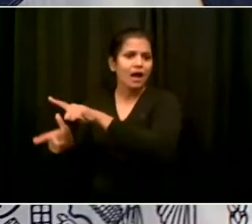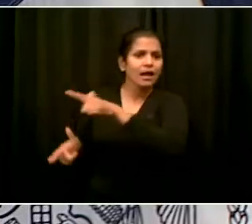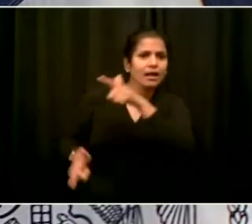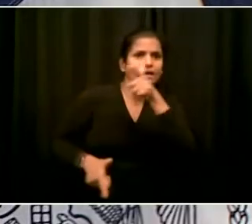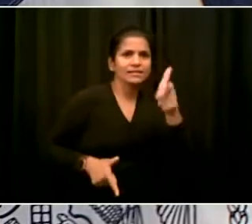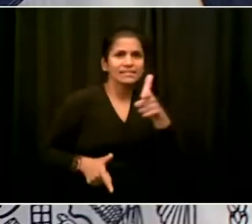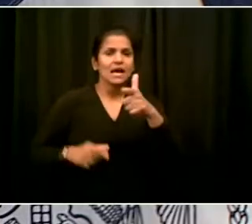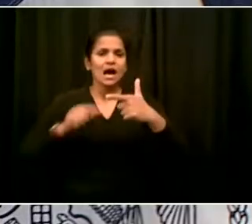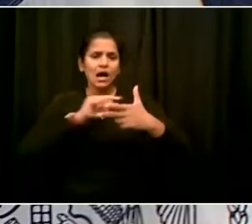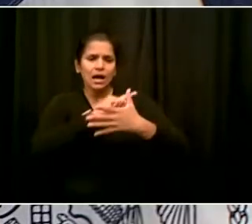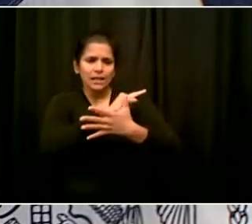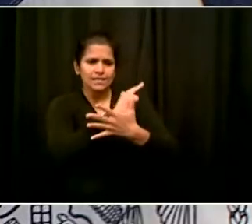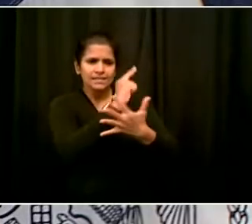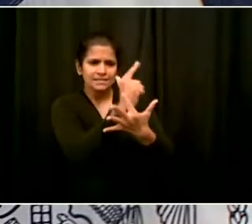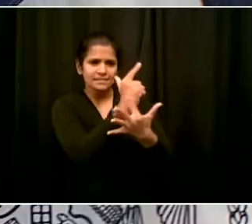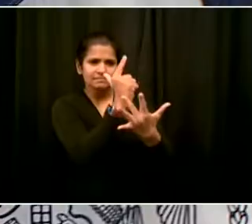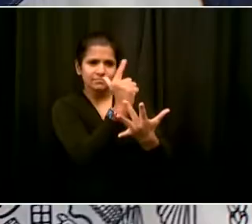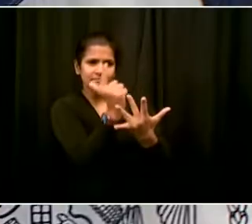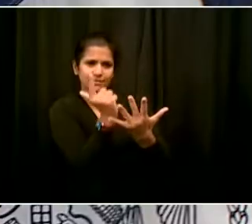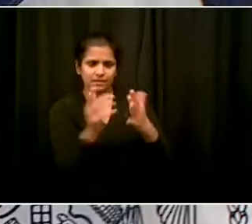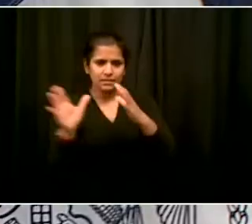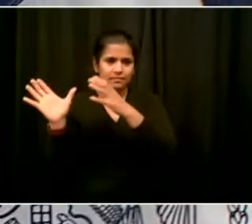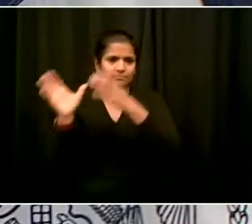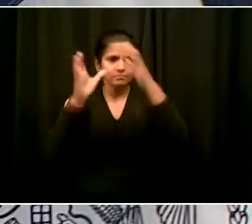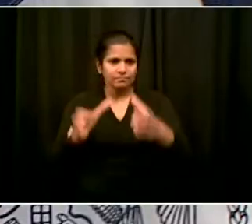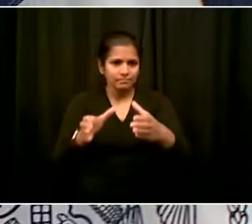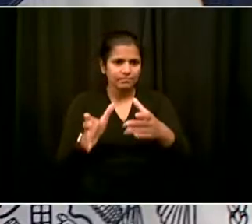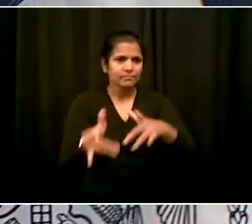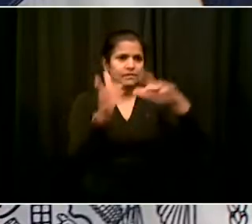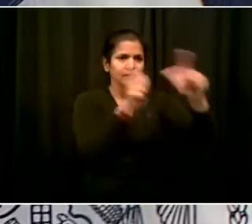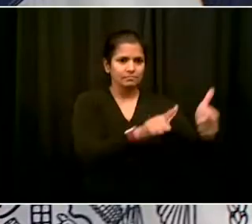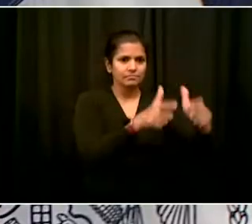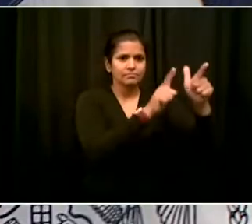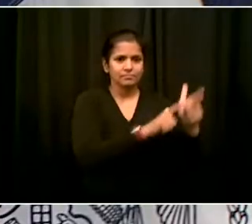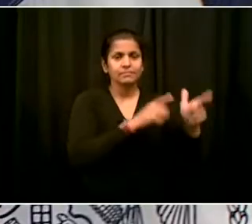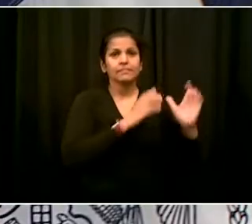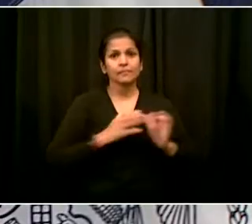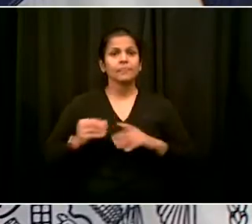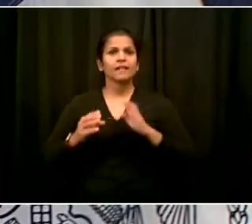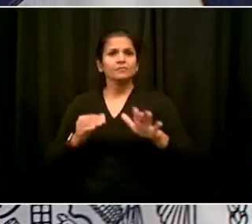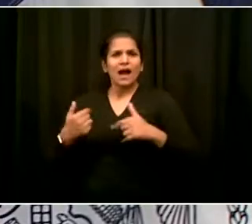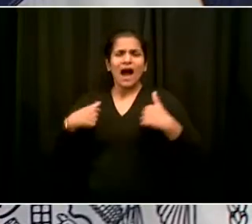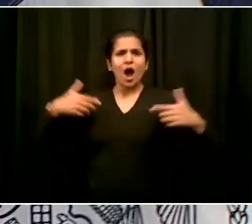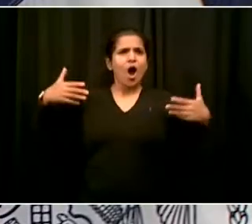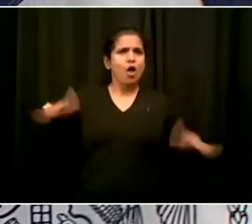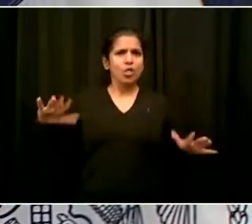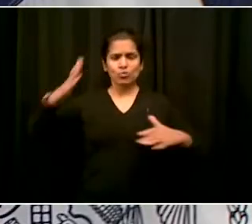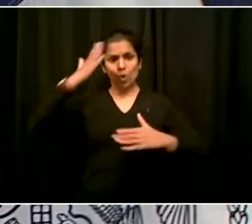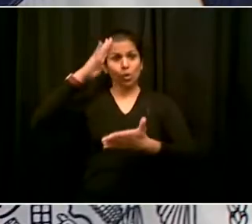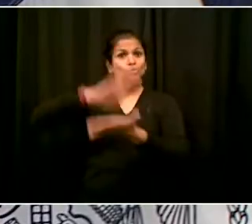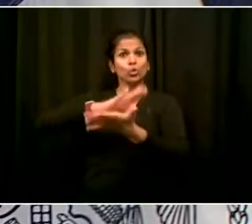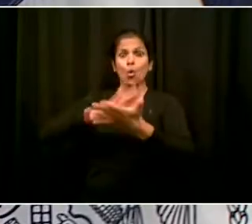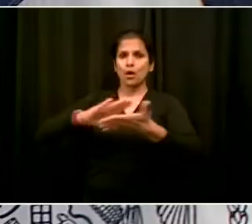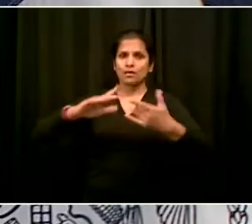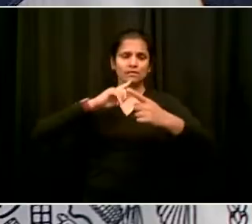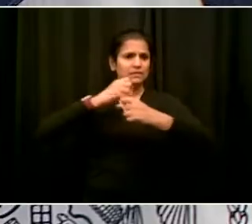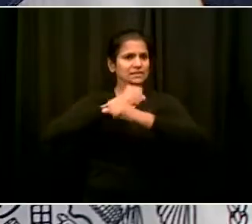FOCUSING ON OTHER PUBLIC SERVICES AS WELL. TTNHAK D GOWWE